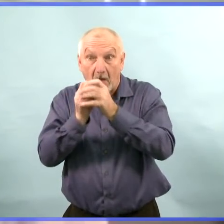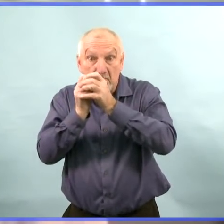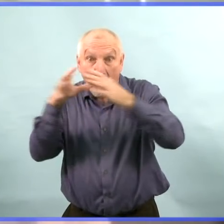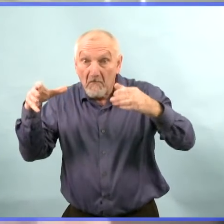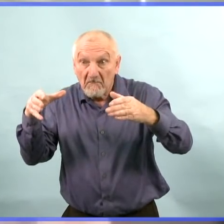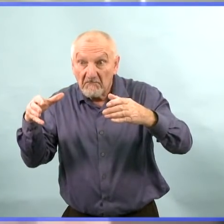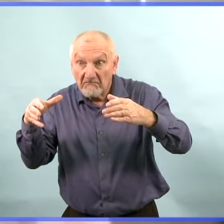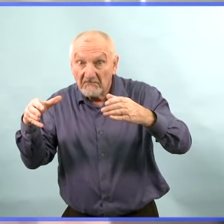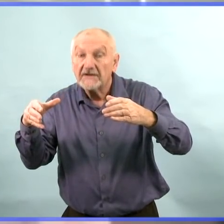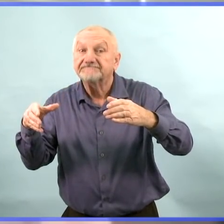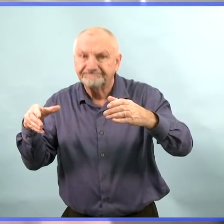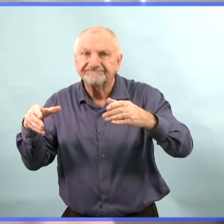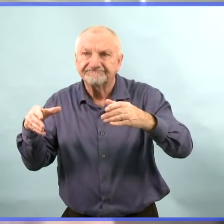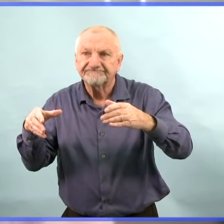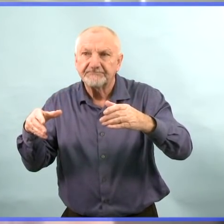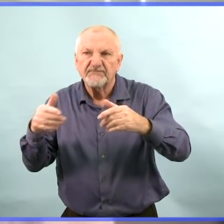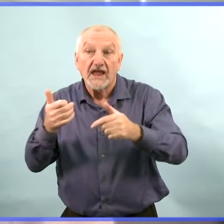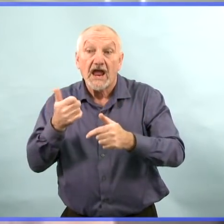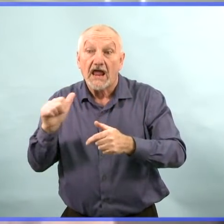you know putting the public at risk then we'll definitely discuss those